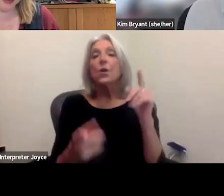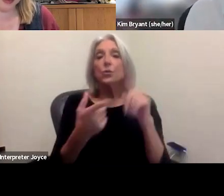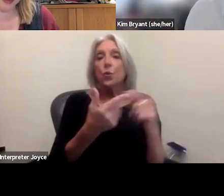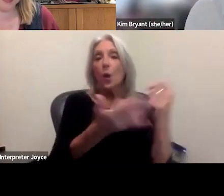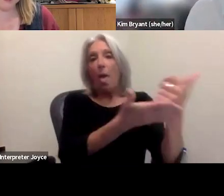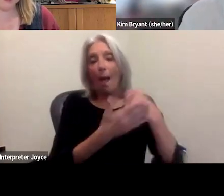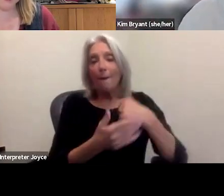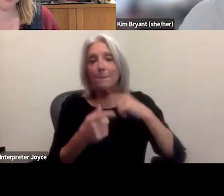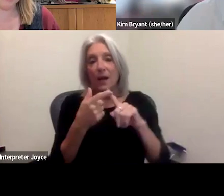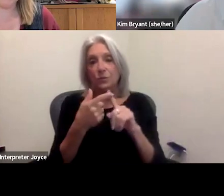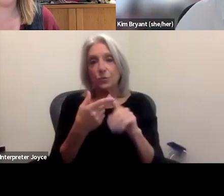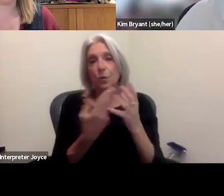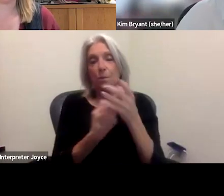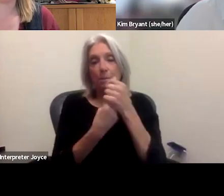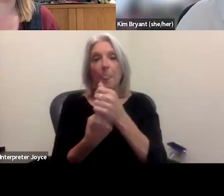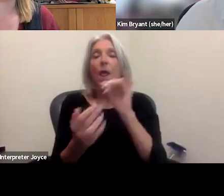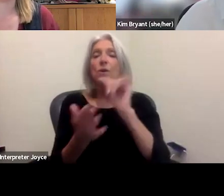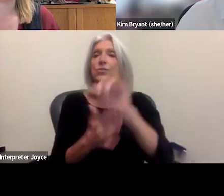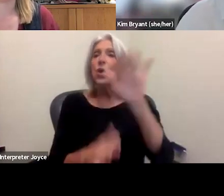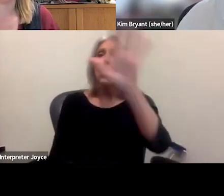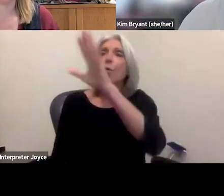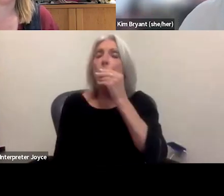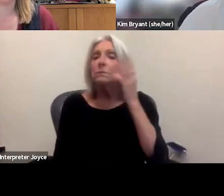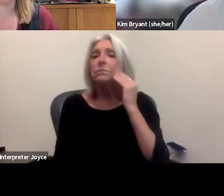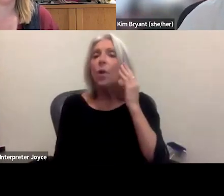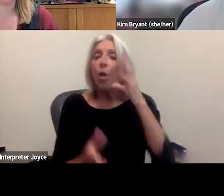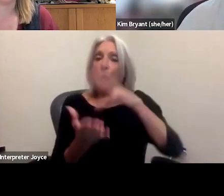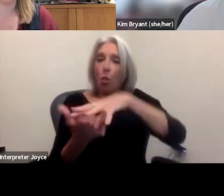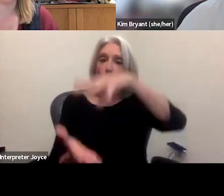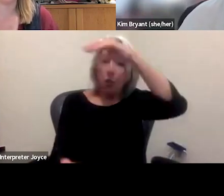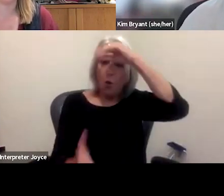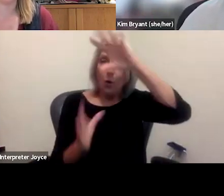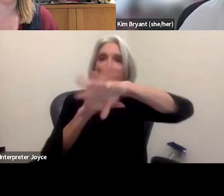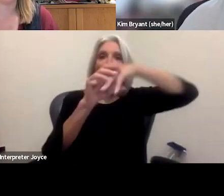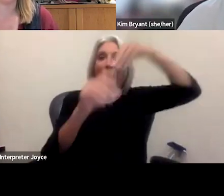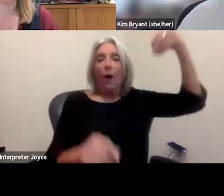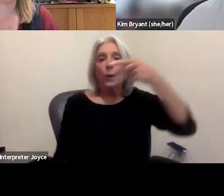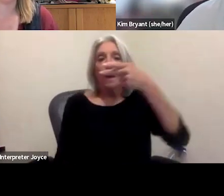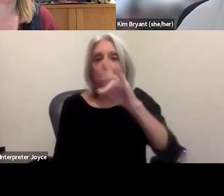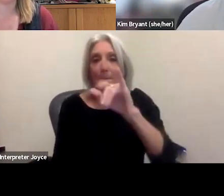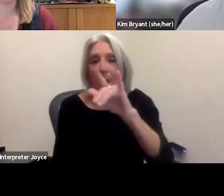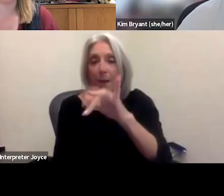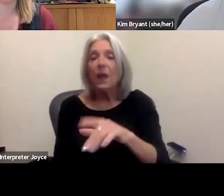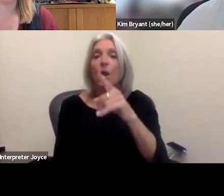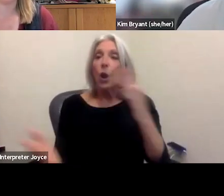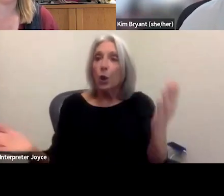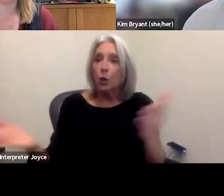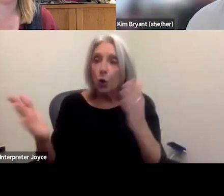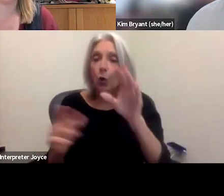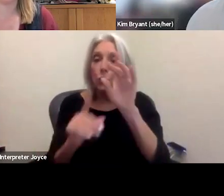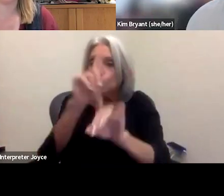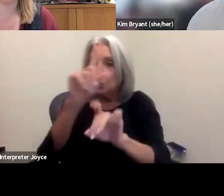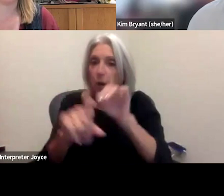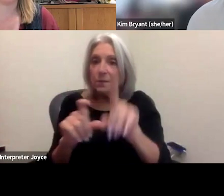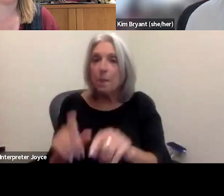So trade your expertise. Learn in public. Encourage questions, especially in forums where there are many